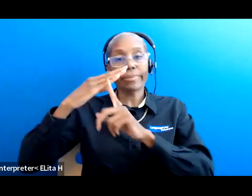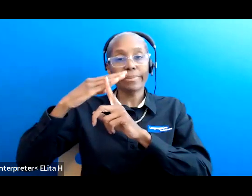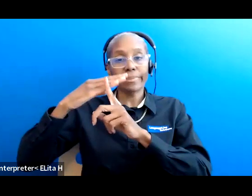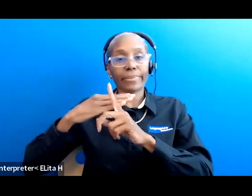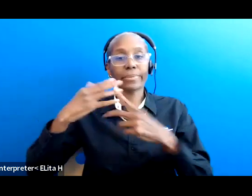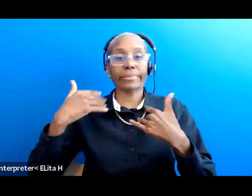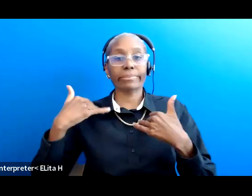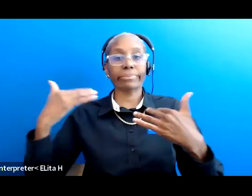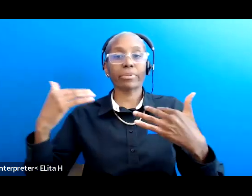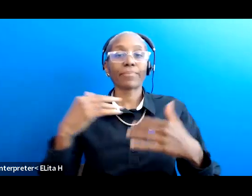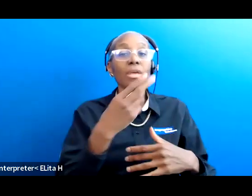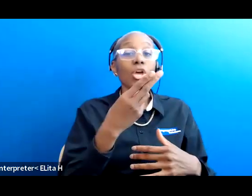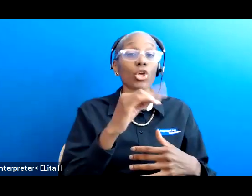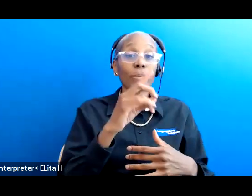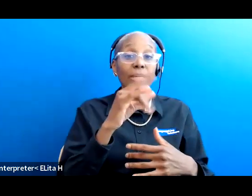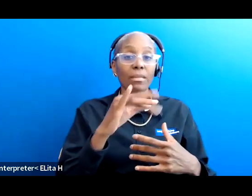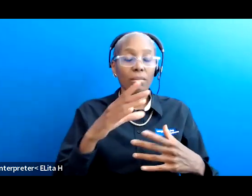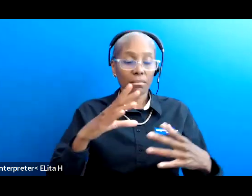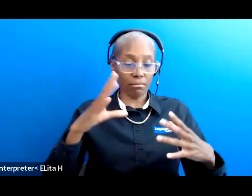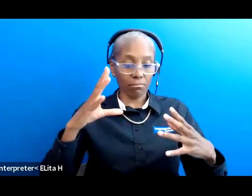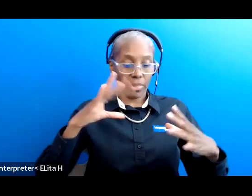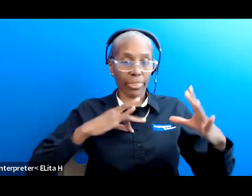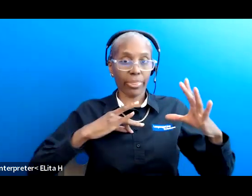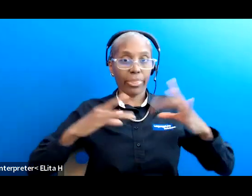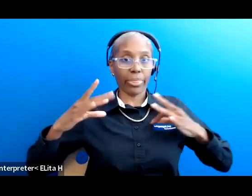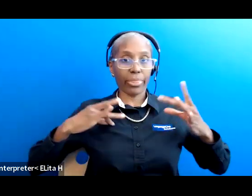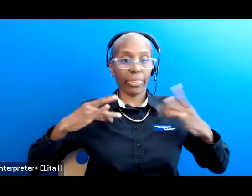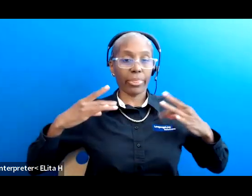Humidity collects in your body, and that's why air conditioning is so